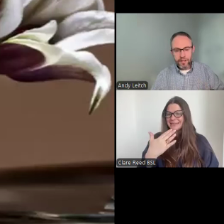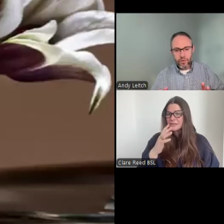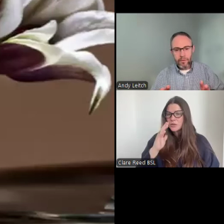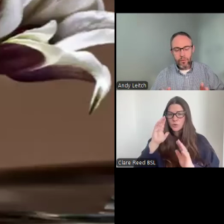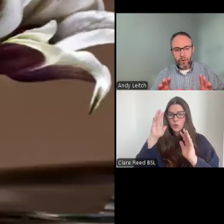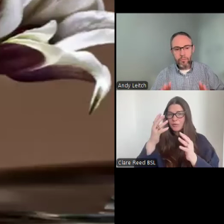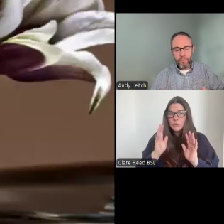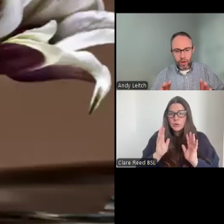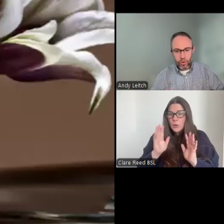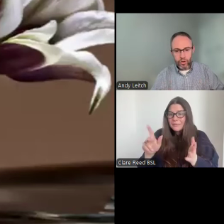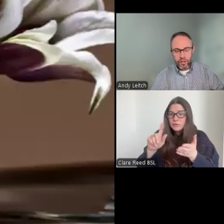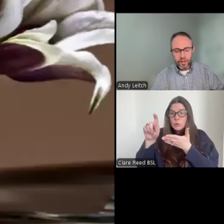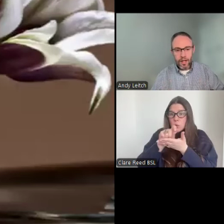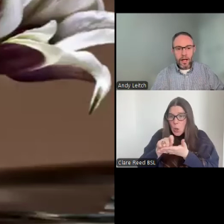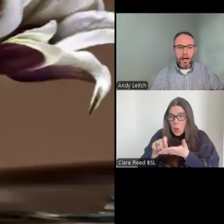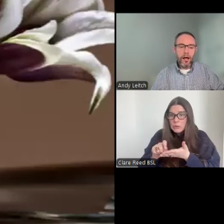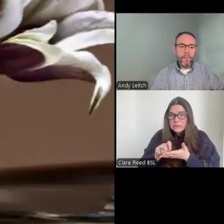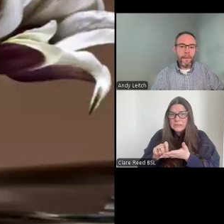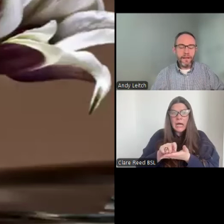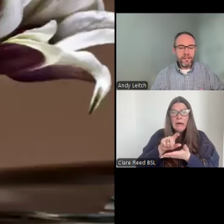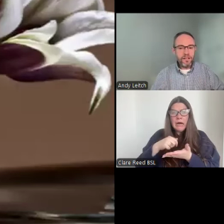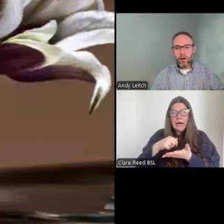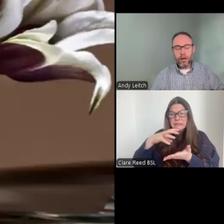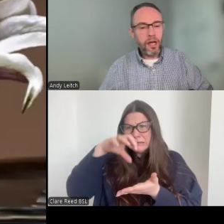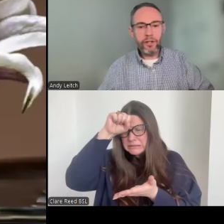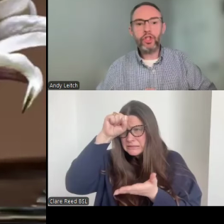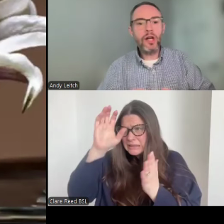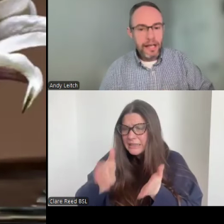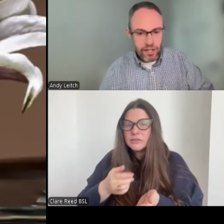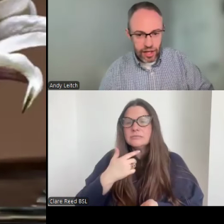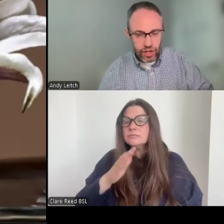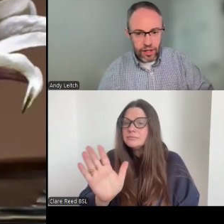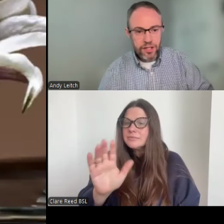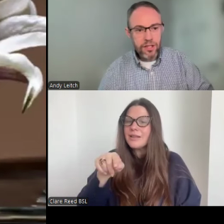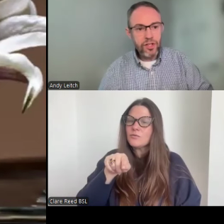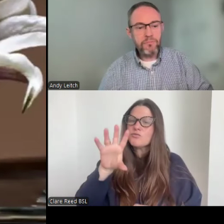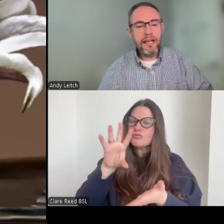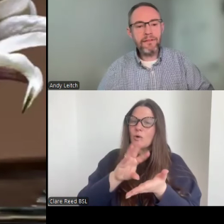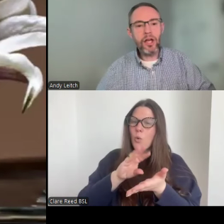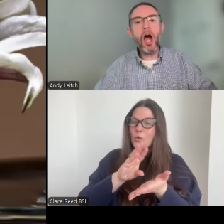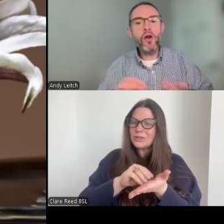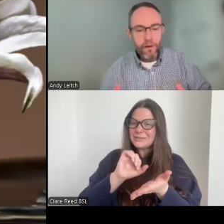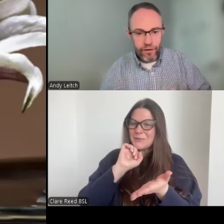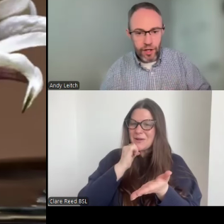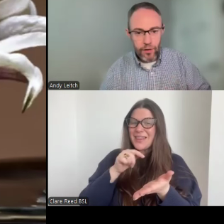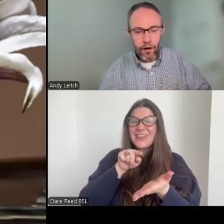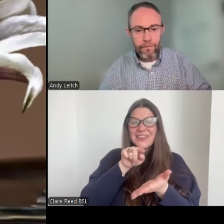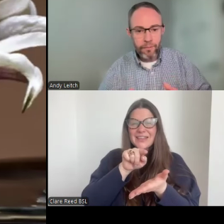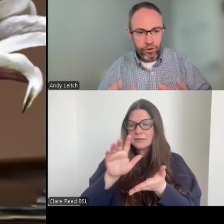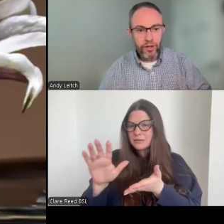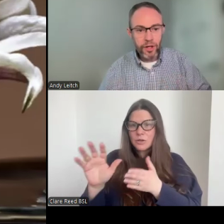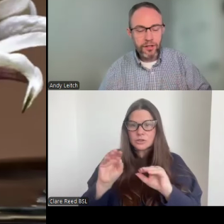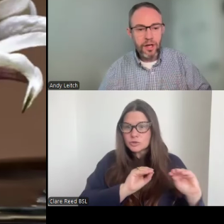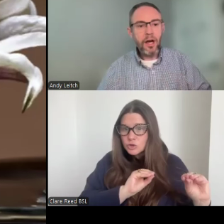This webinar will be recorded. This is not a training session. This is just me giving an overview of the product.